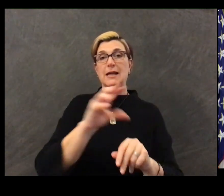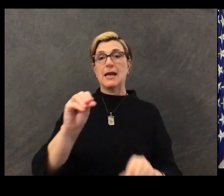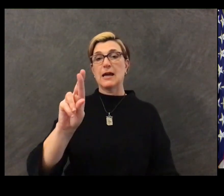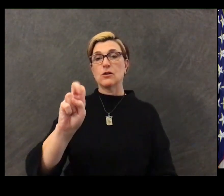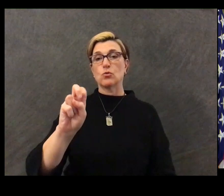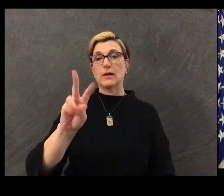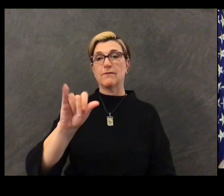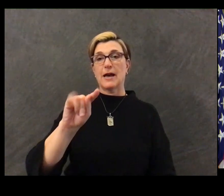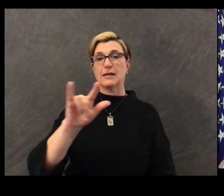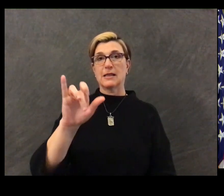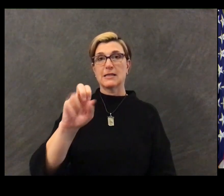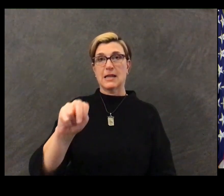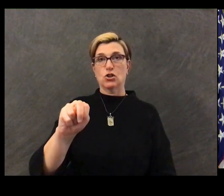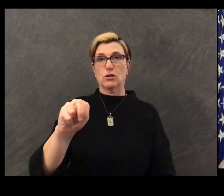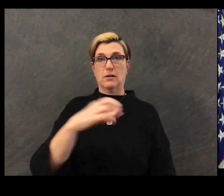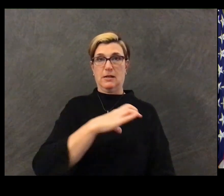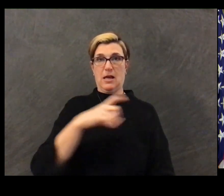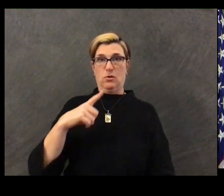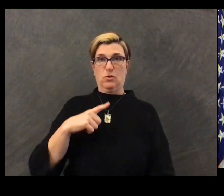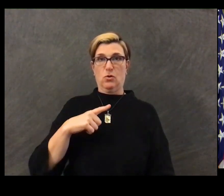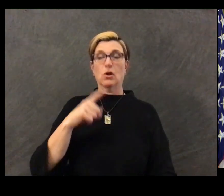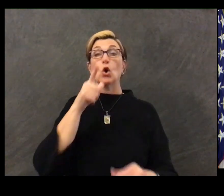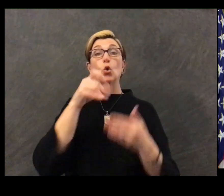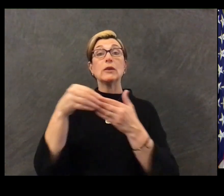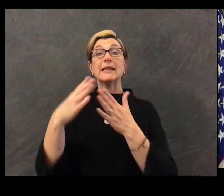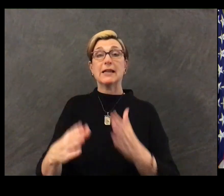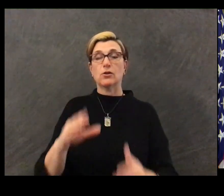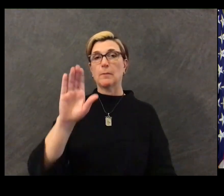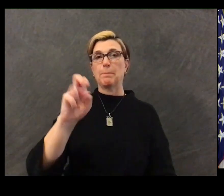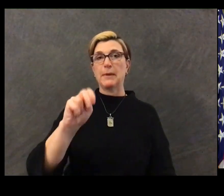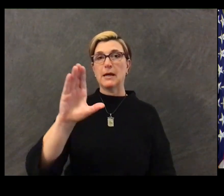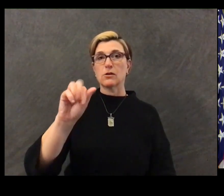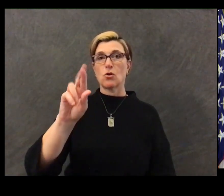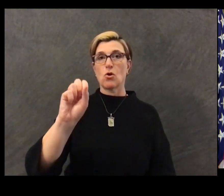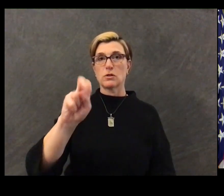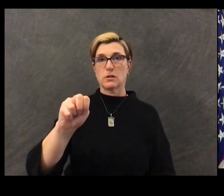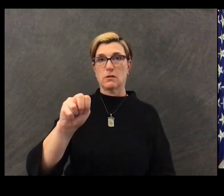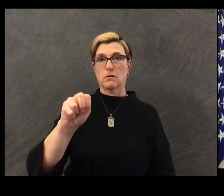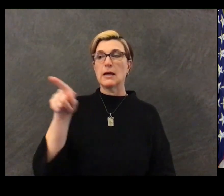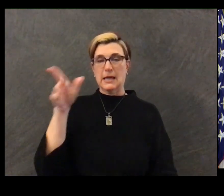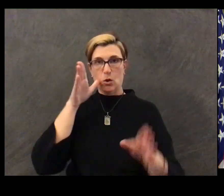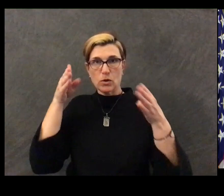secretary ben Carson to focus its effort on supporting underserved communities